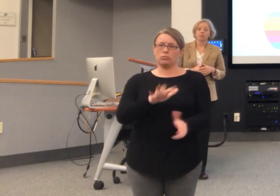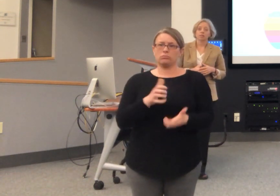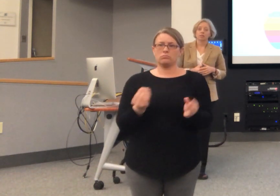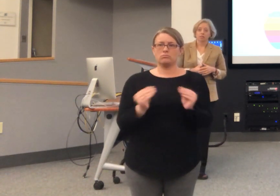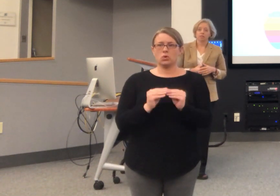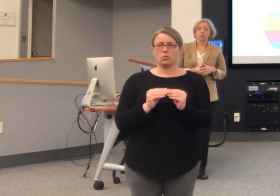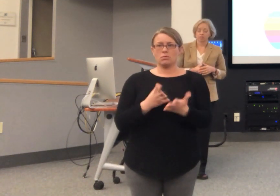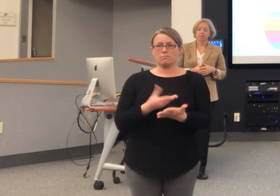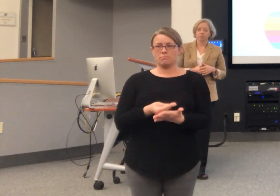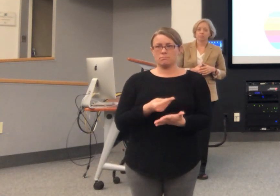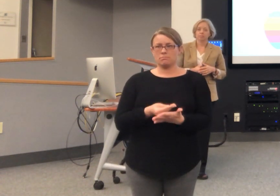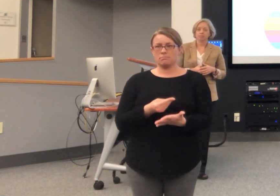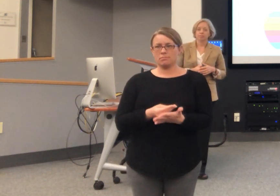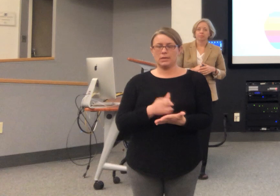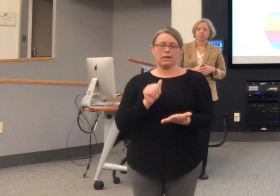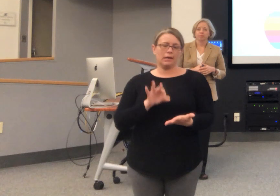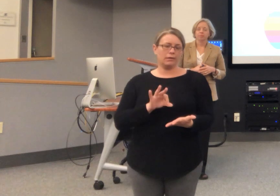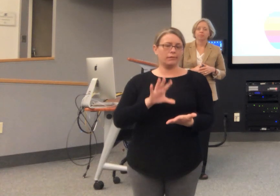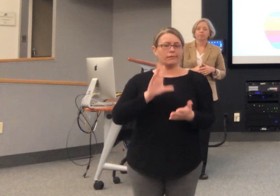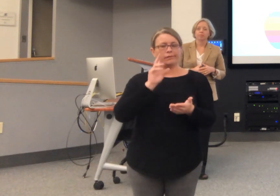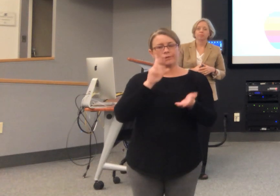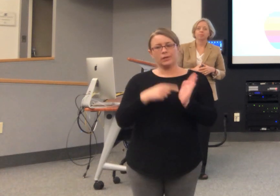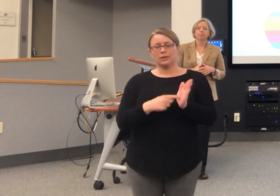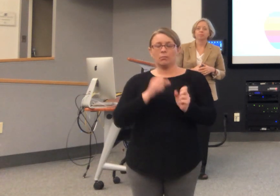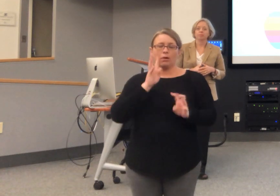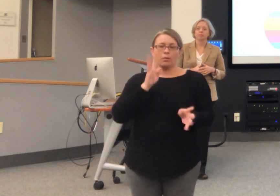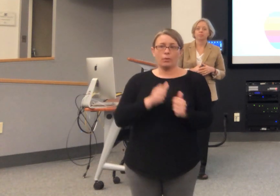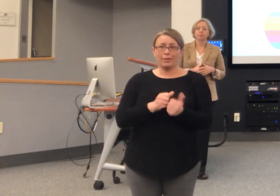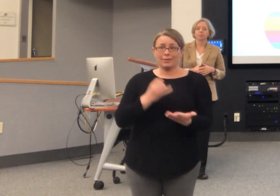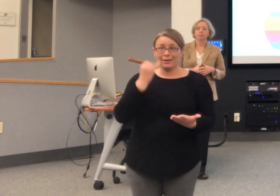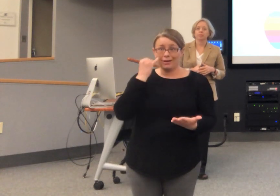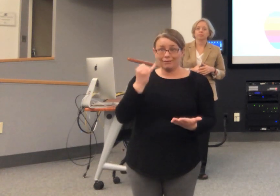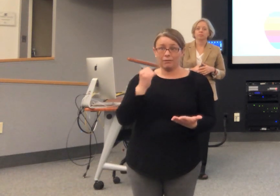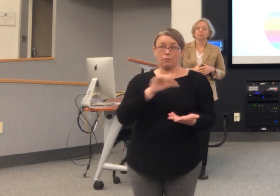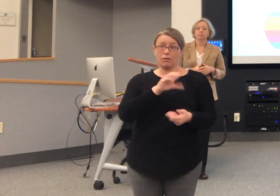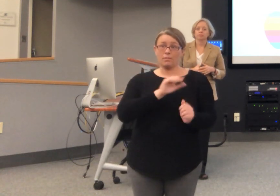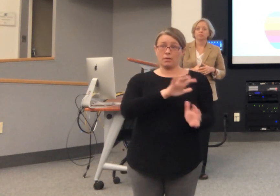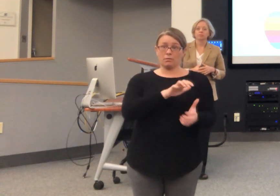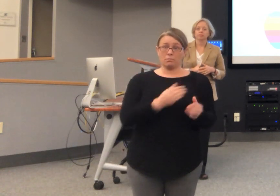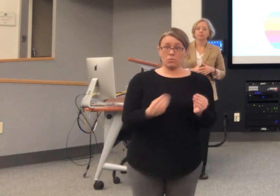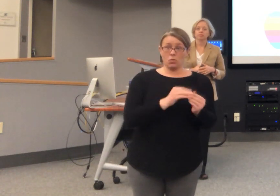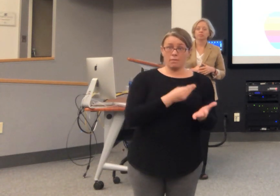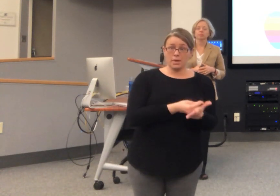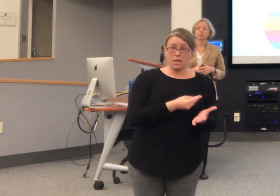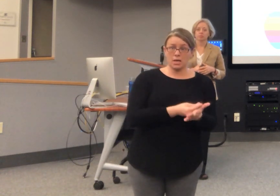If you started thinking about making ah-room or if you created a company and then you're selling something,